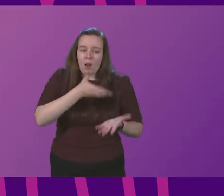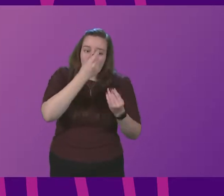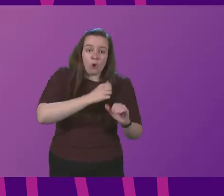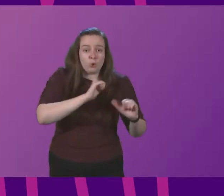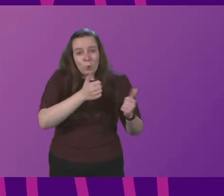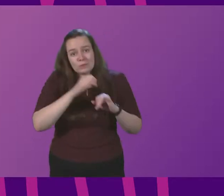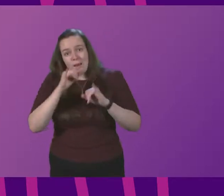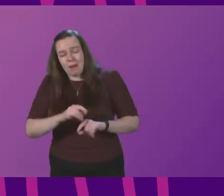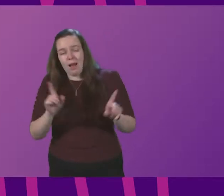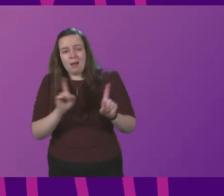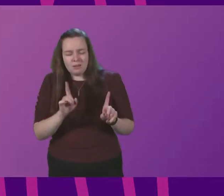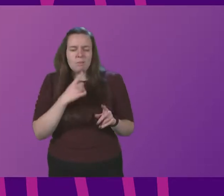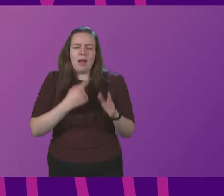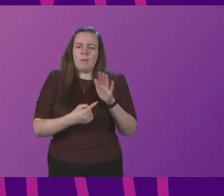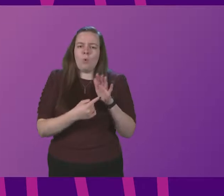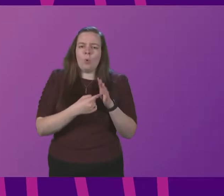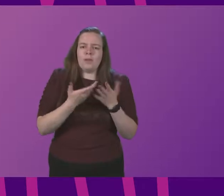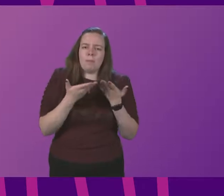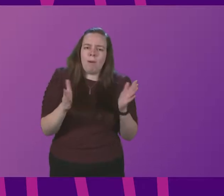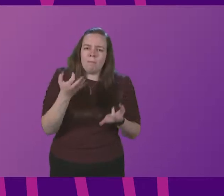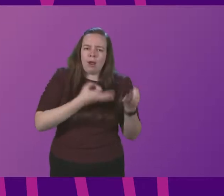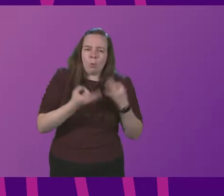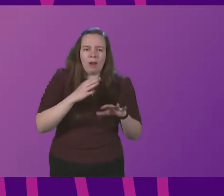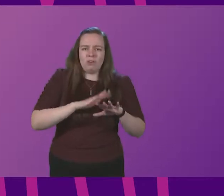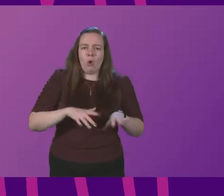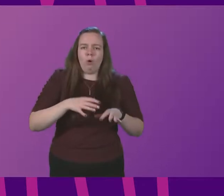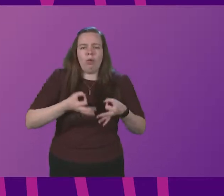It is therefore important that the public inquiry does not take years and years to report, with the